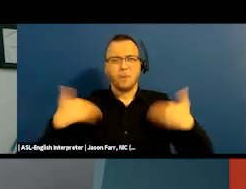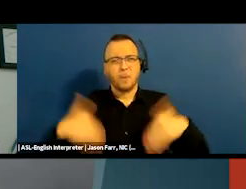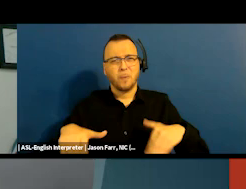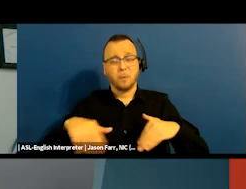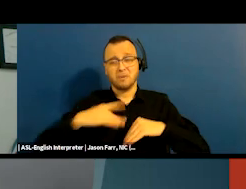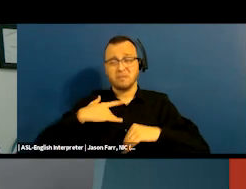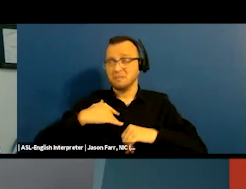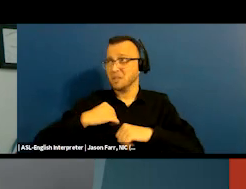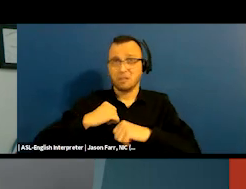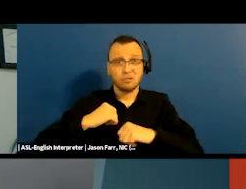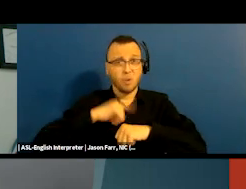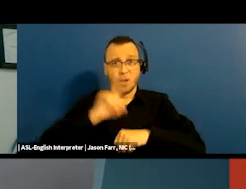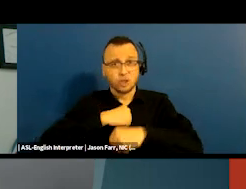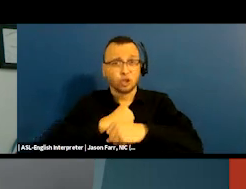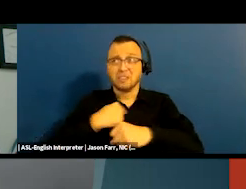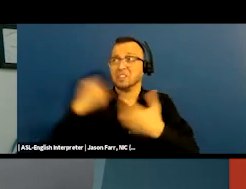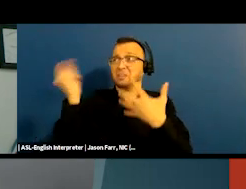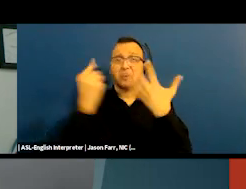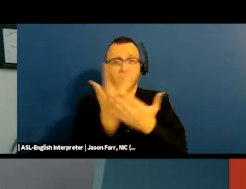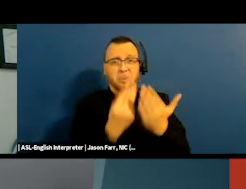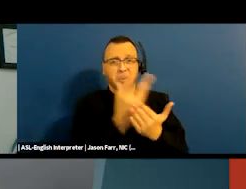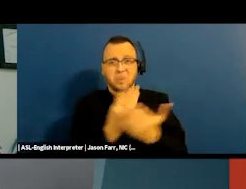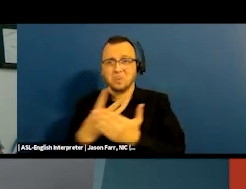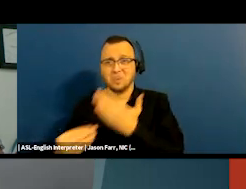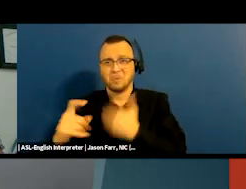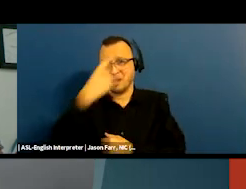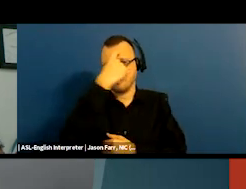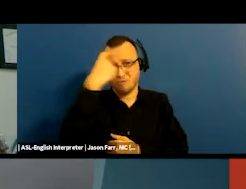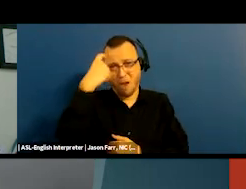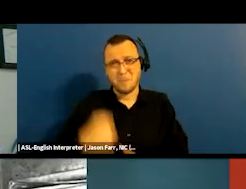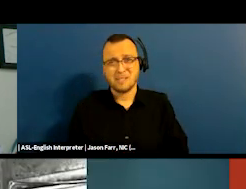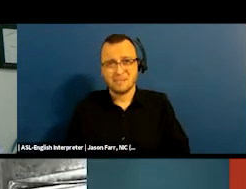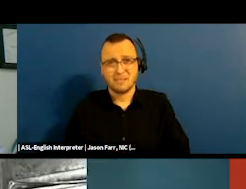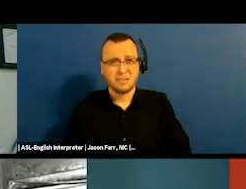In summary, homelessness is a life-threatening situation and we all know why.